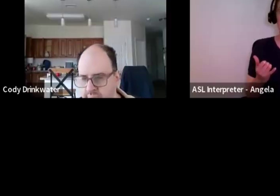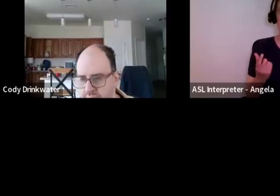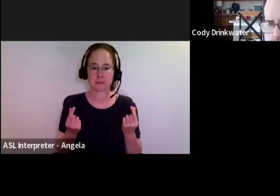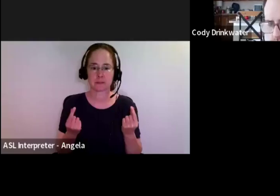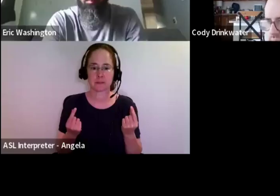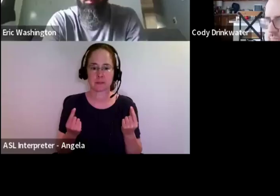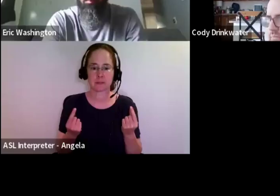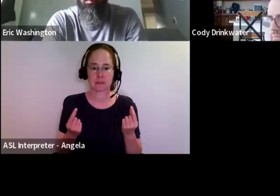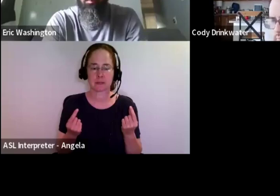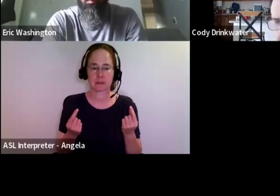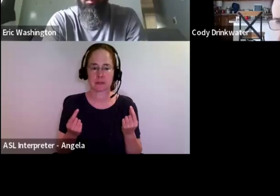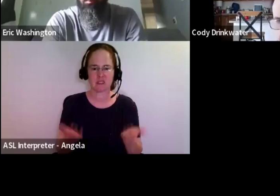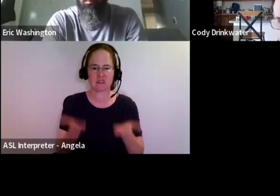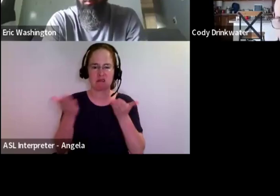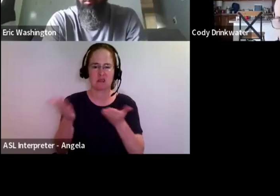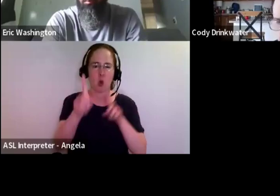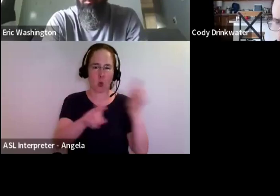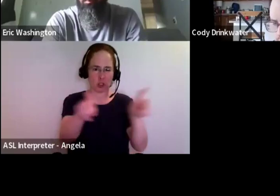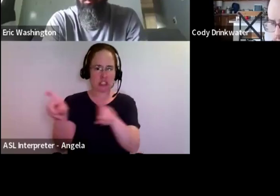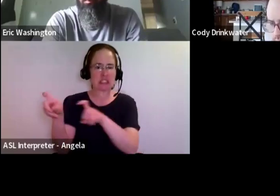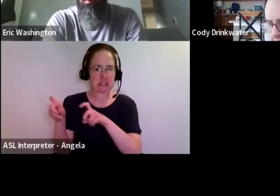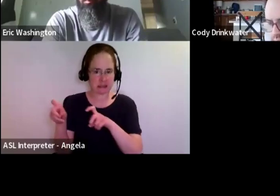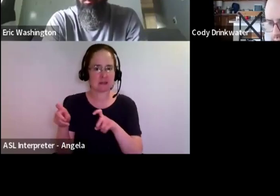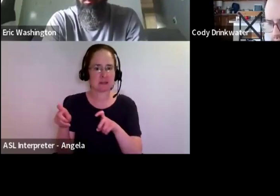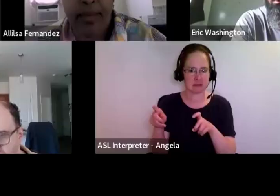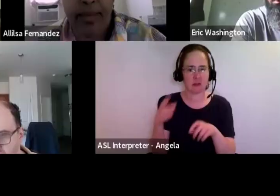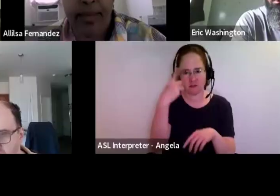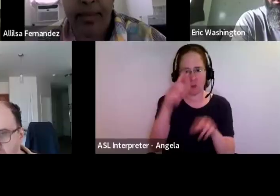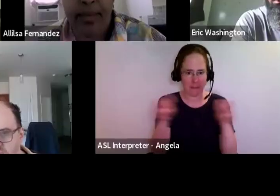present some questions to you folks, and we'll continue to use